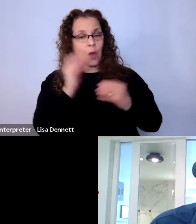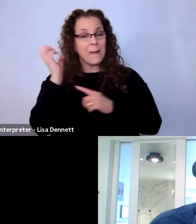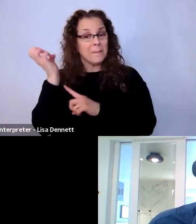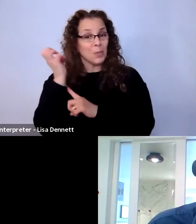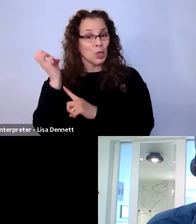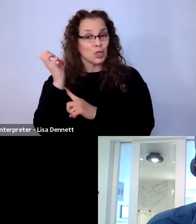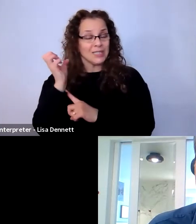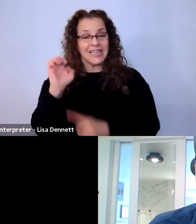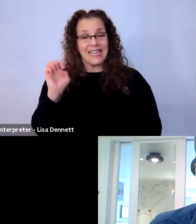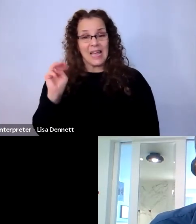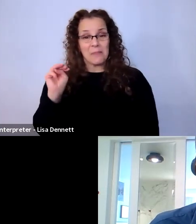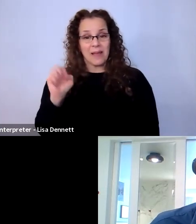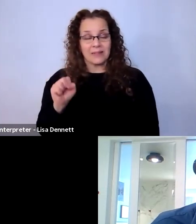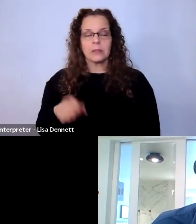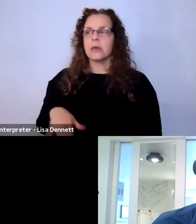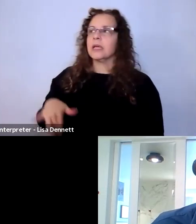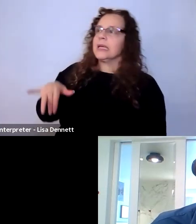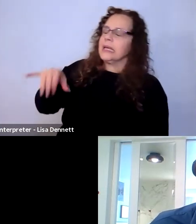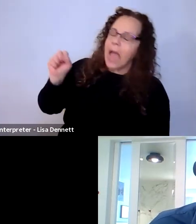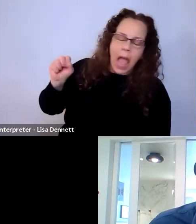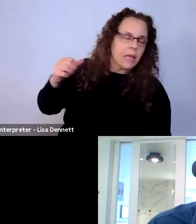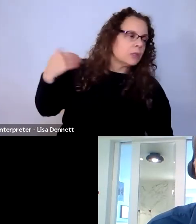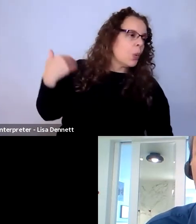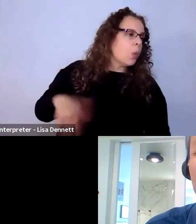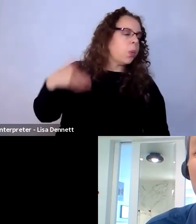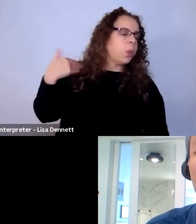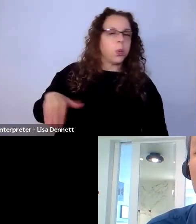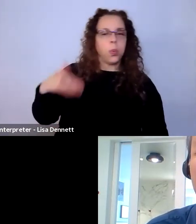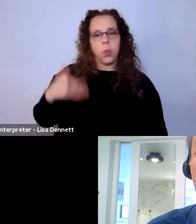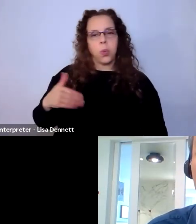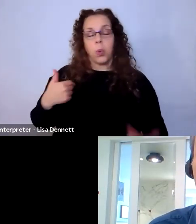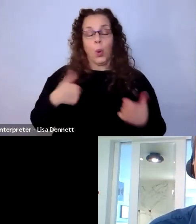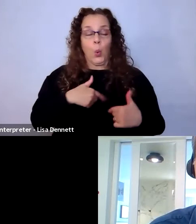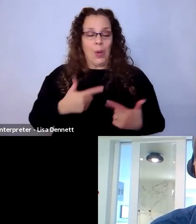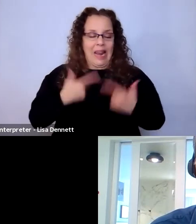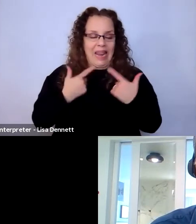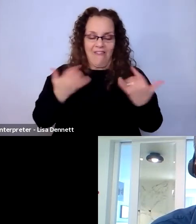Jennison Asuncion: My gosh yes. Did this whole we are living in a world now where disasters,